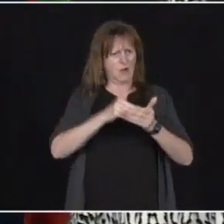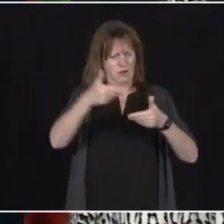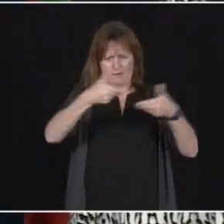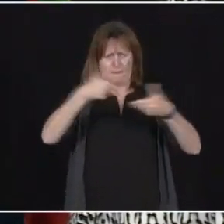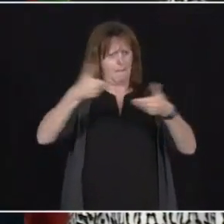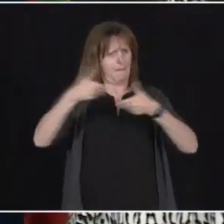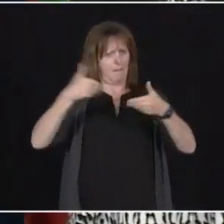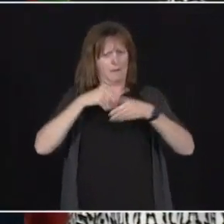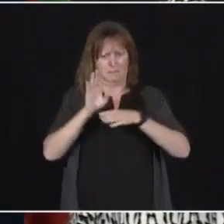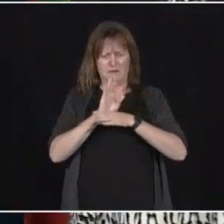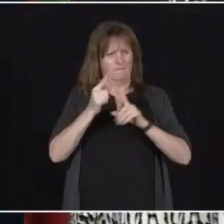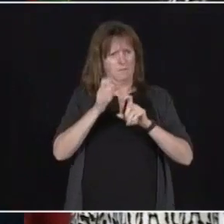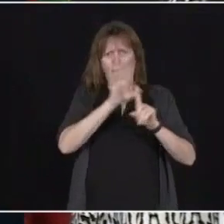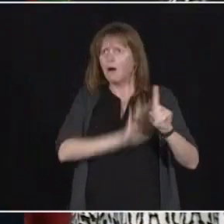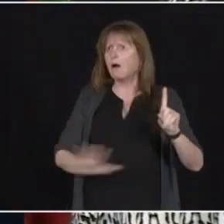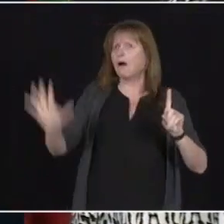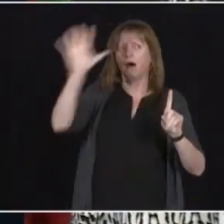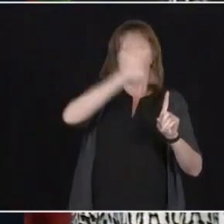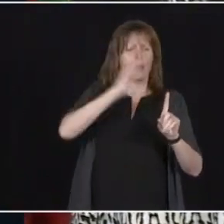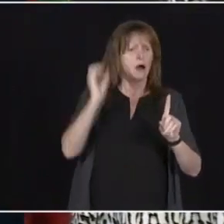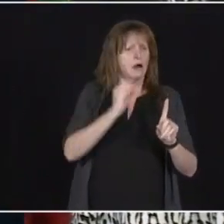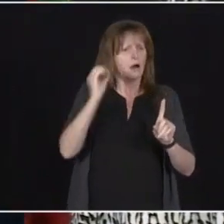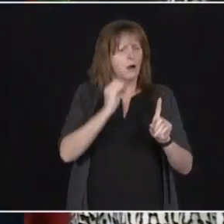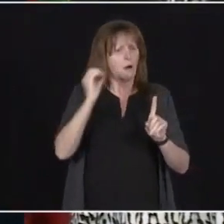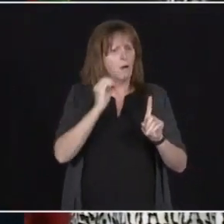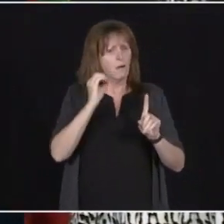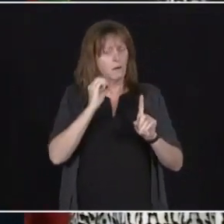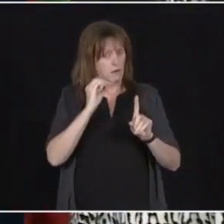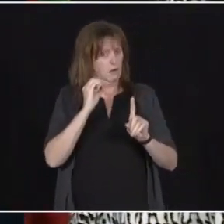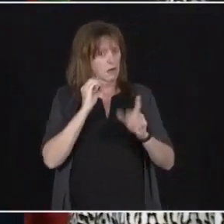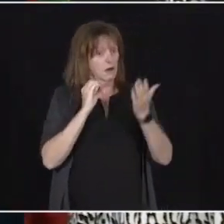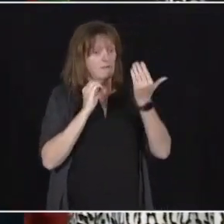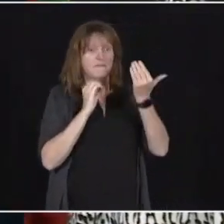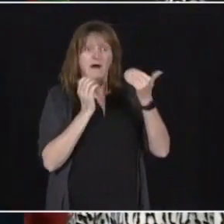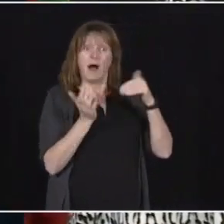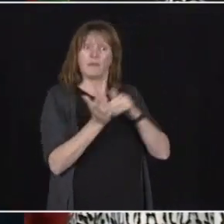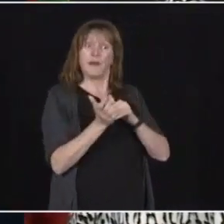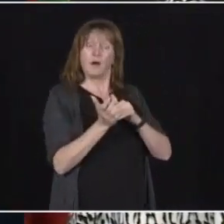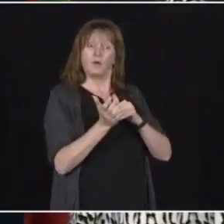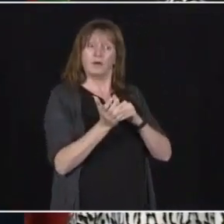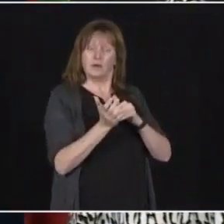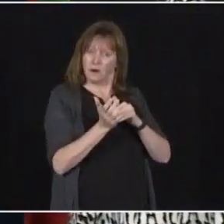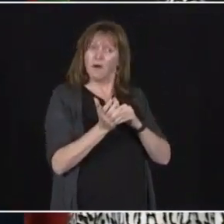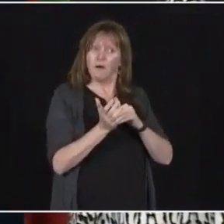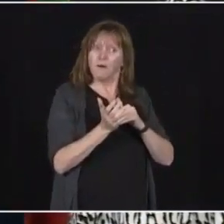have led to $200 million purchase of